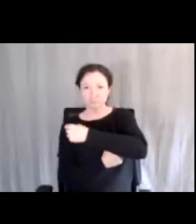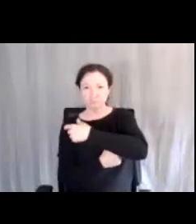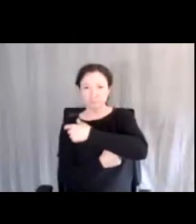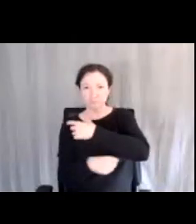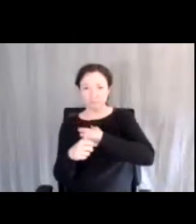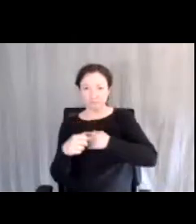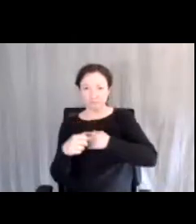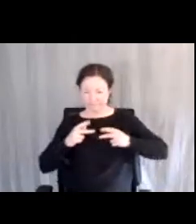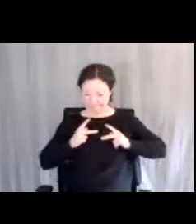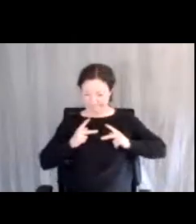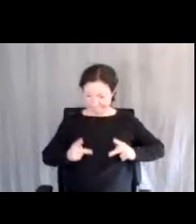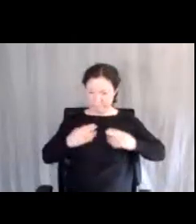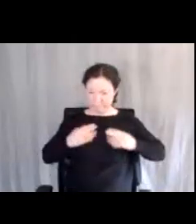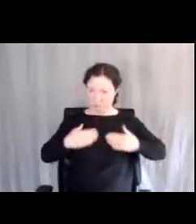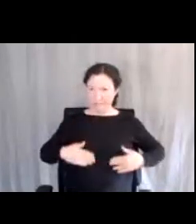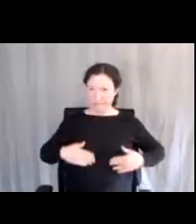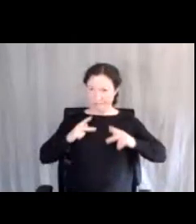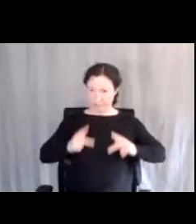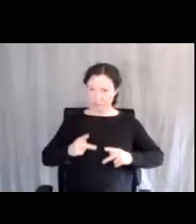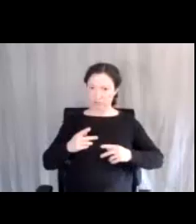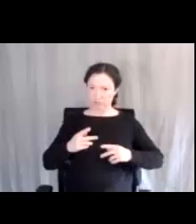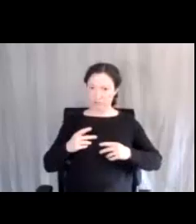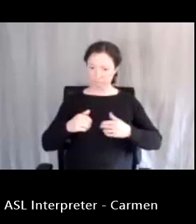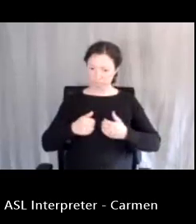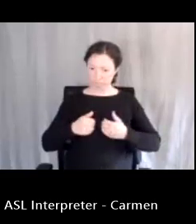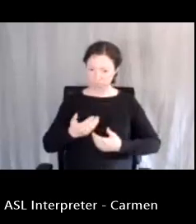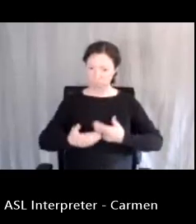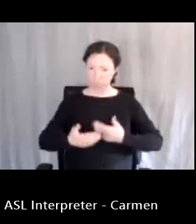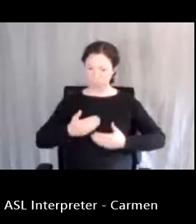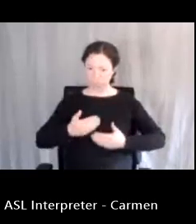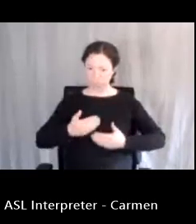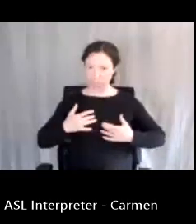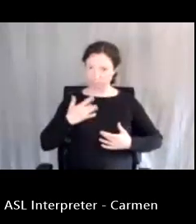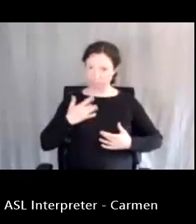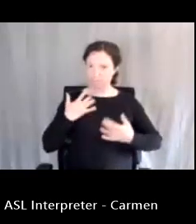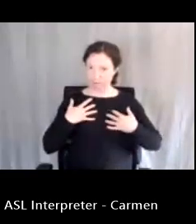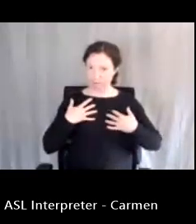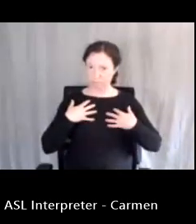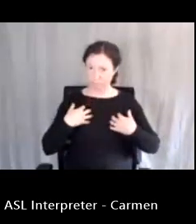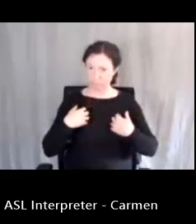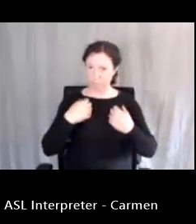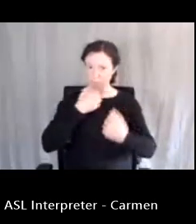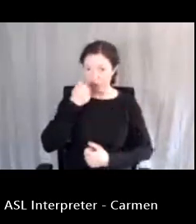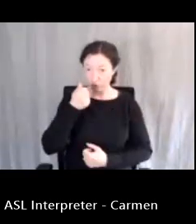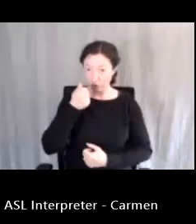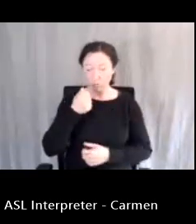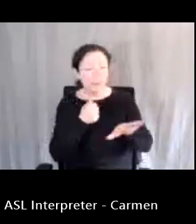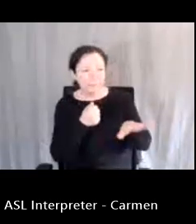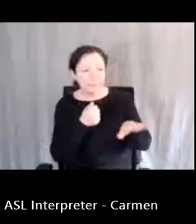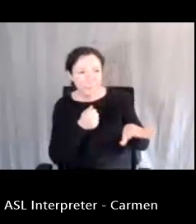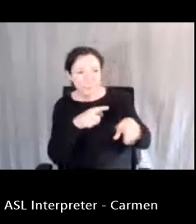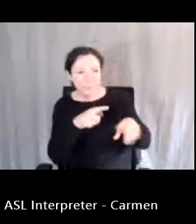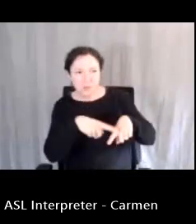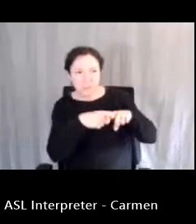physiology of the body to help people feel better before I went to PA school. And Allison, can you pause for just one second?